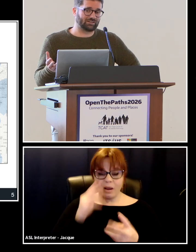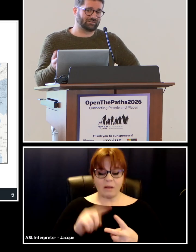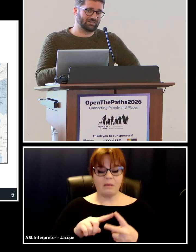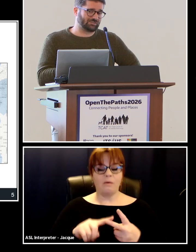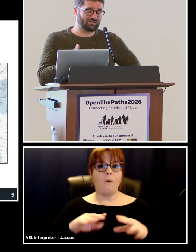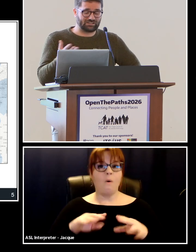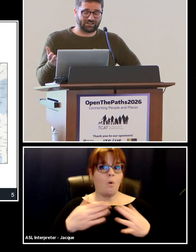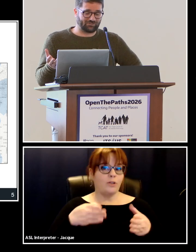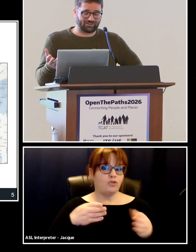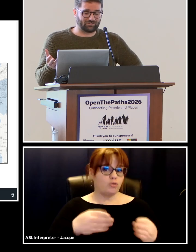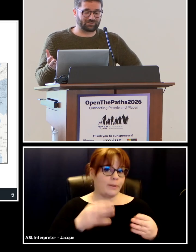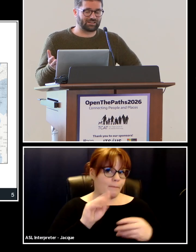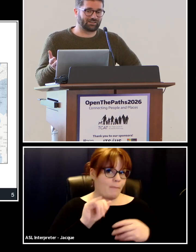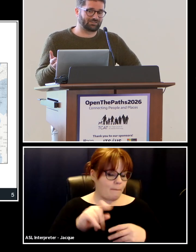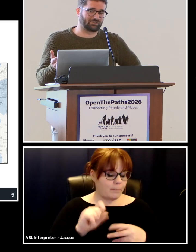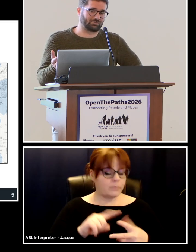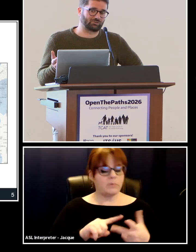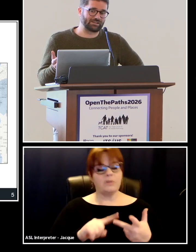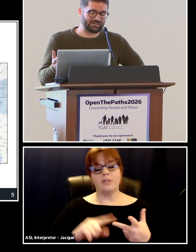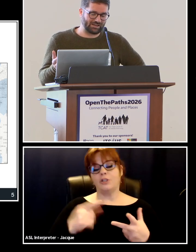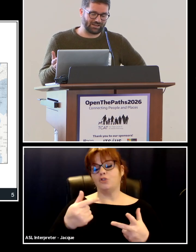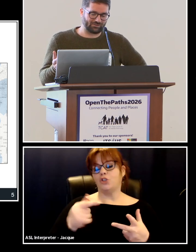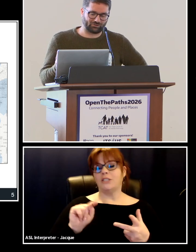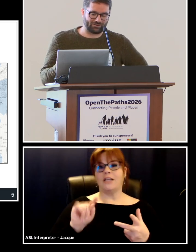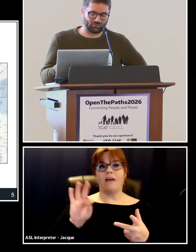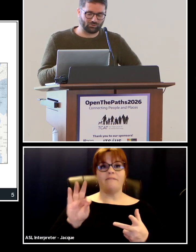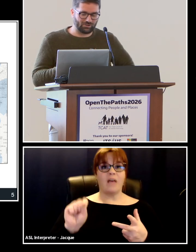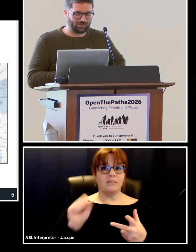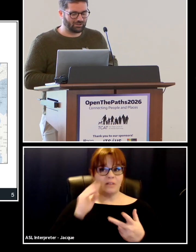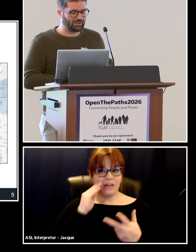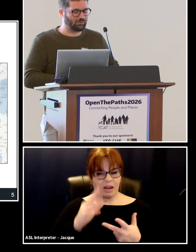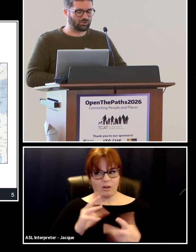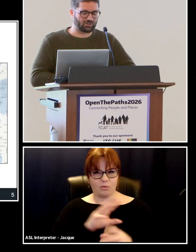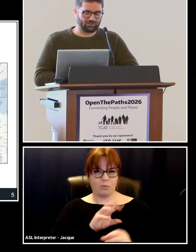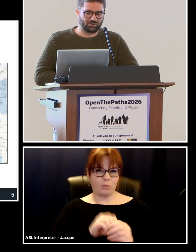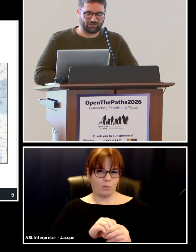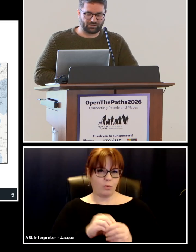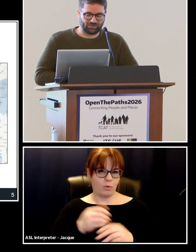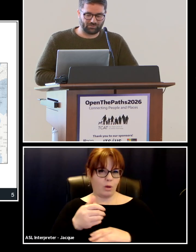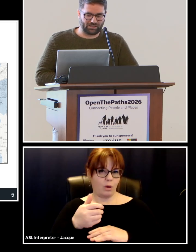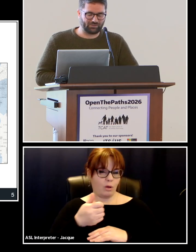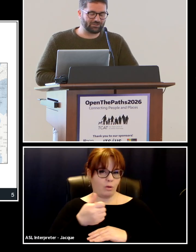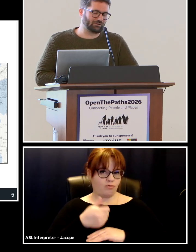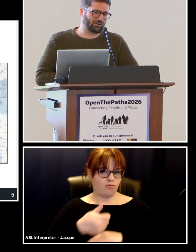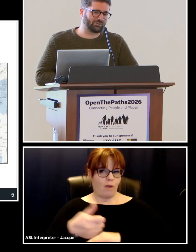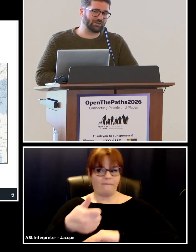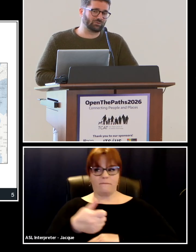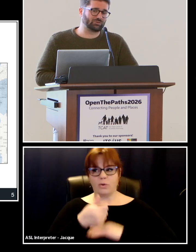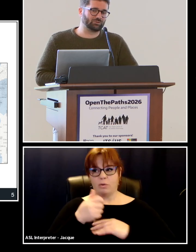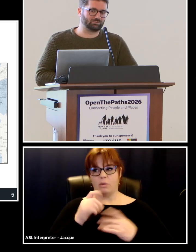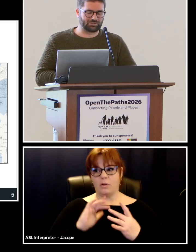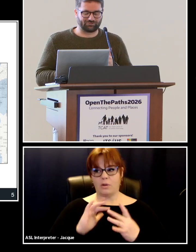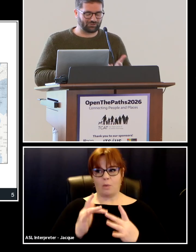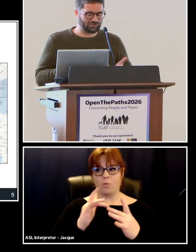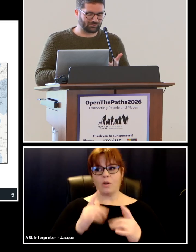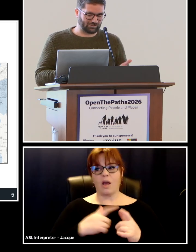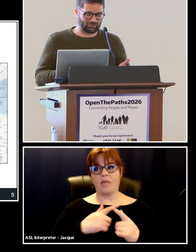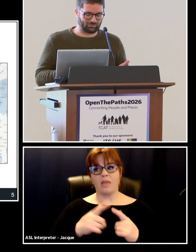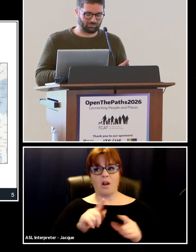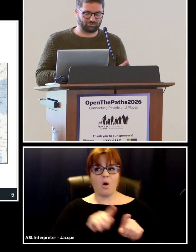data, GTFS data to create a travel uh network. Um and then you're also able to configure different